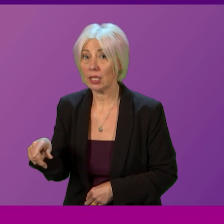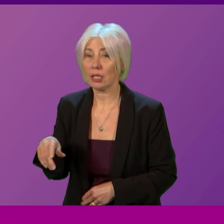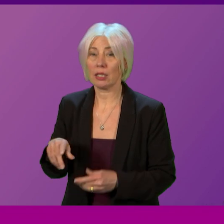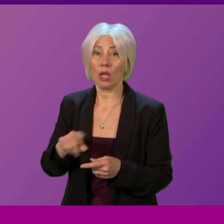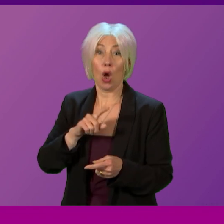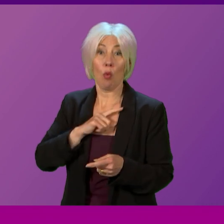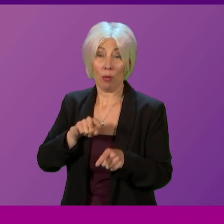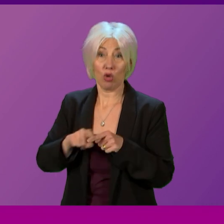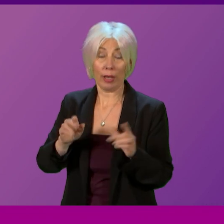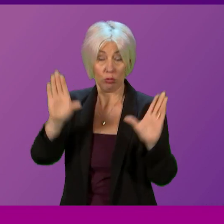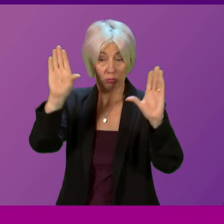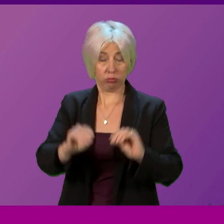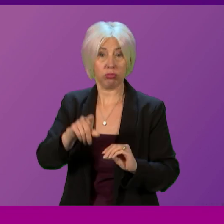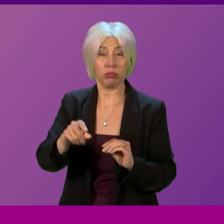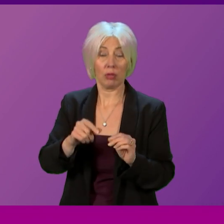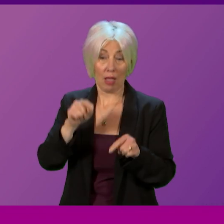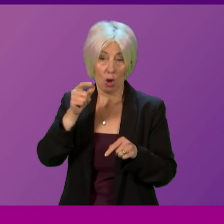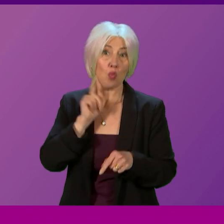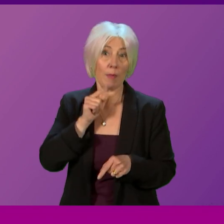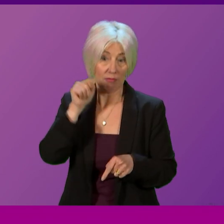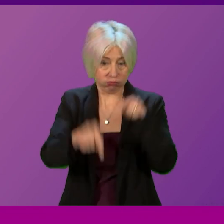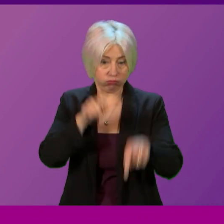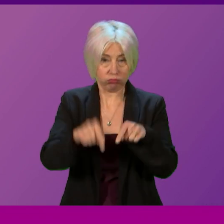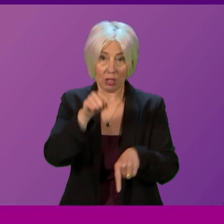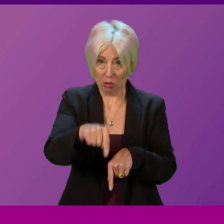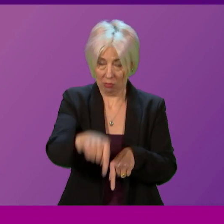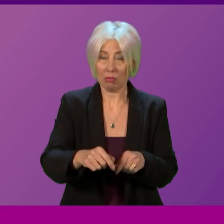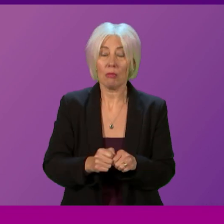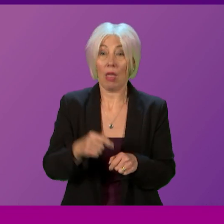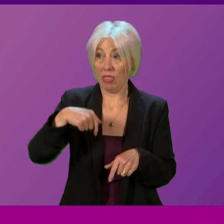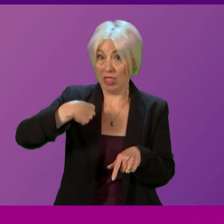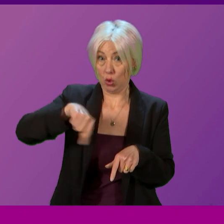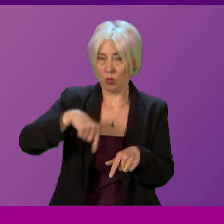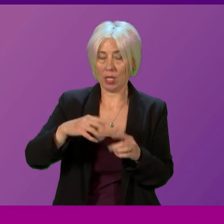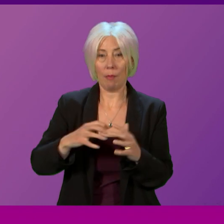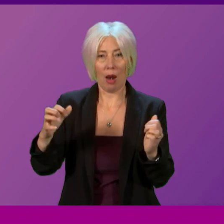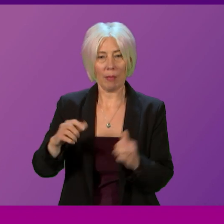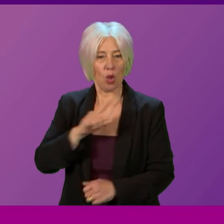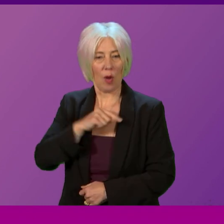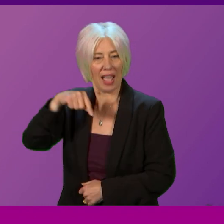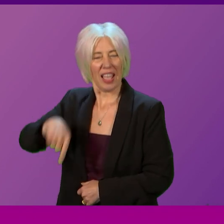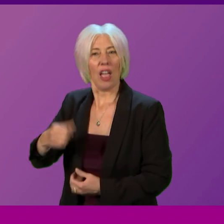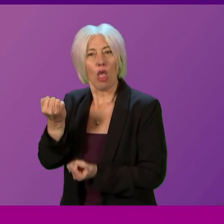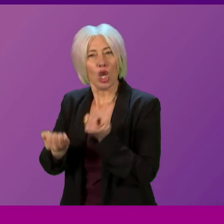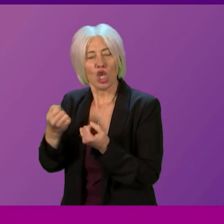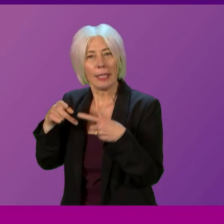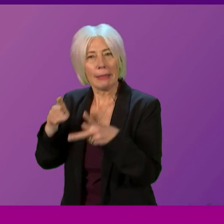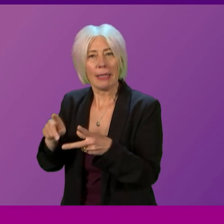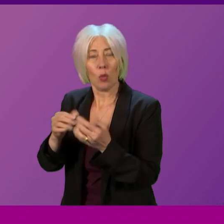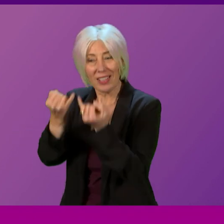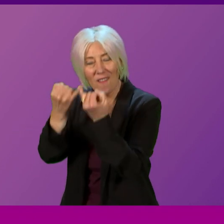violence against women, why is the justice system in Scotland currently failing so many